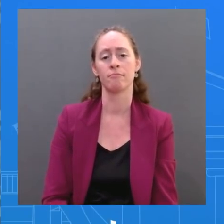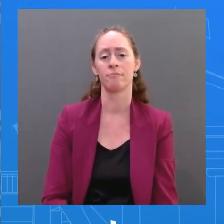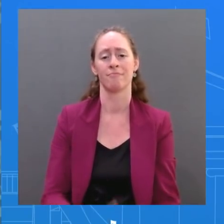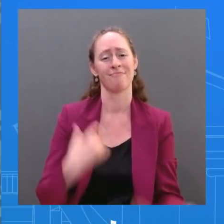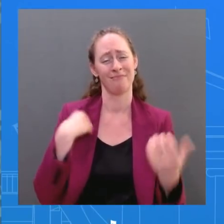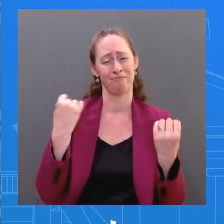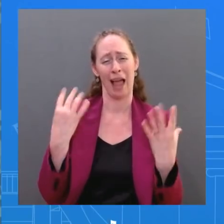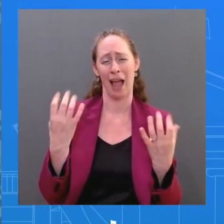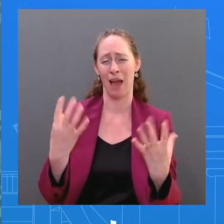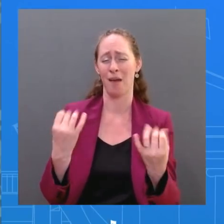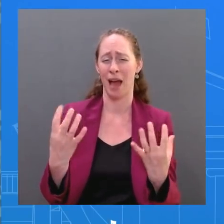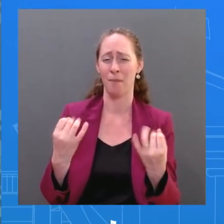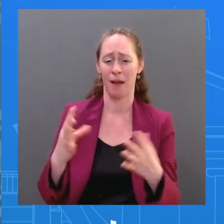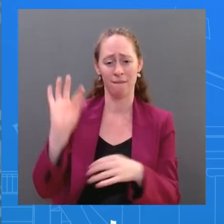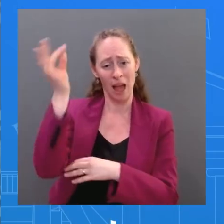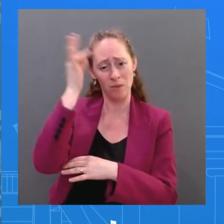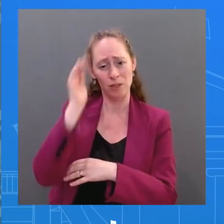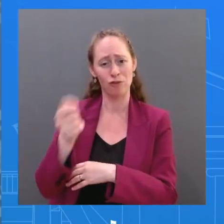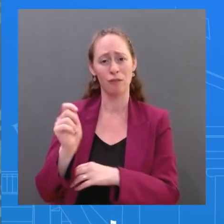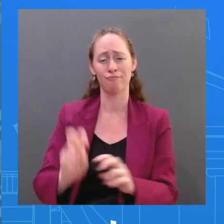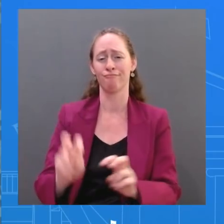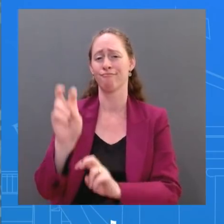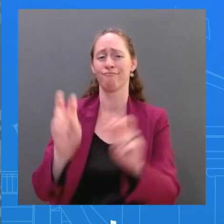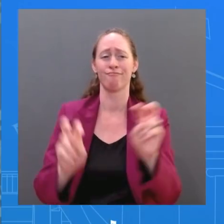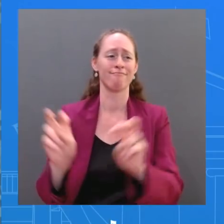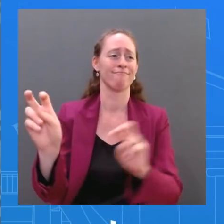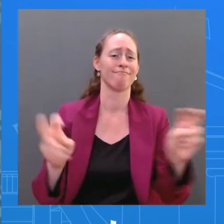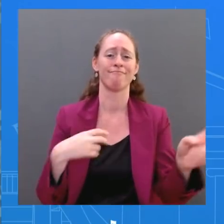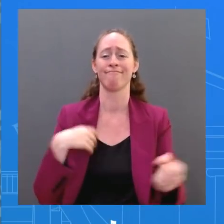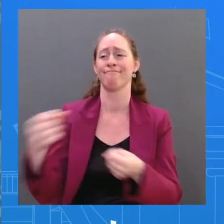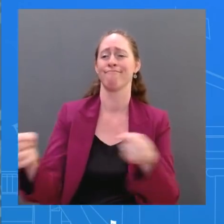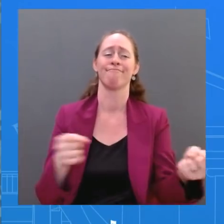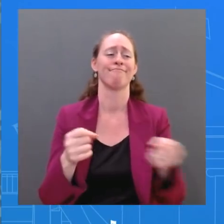It includes making sure that we do history-making first